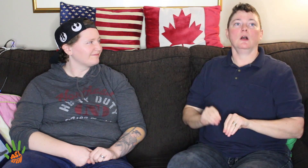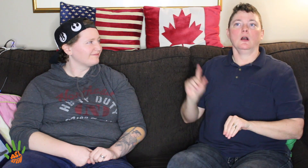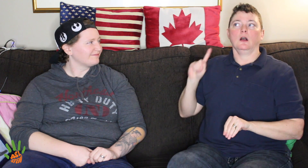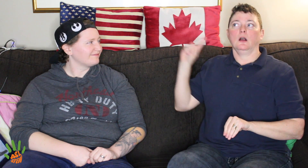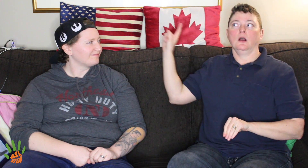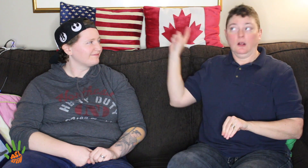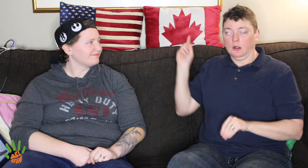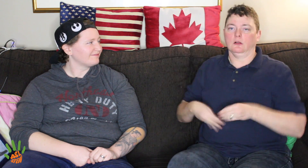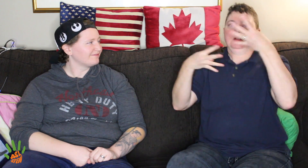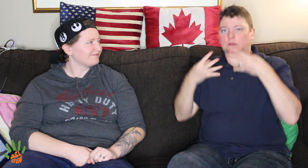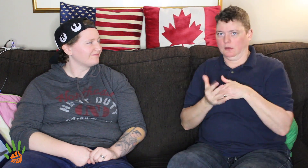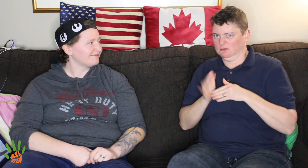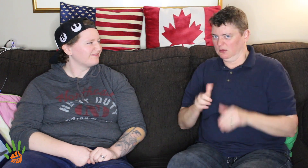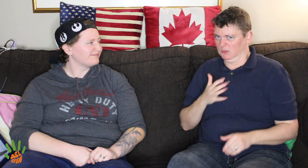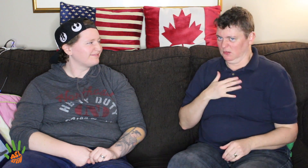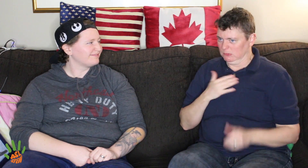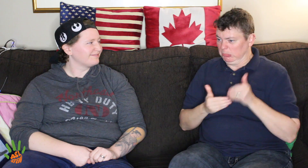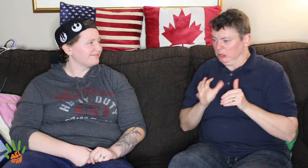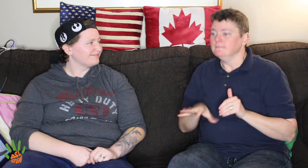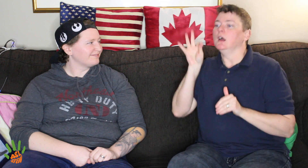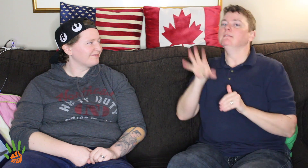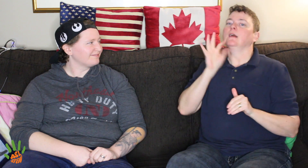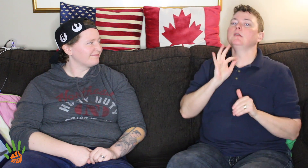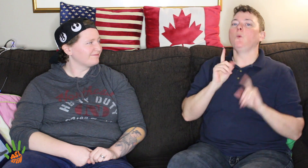If somebody walked by I would close my screen and then I'd pull it back up.